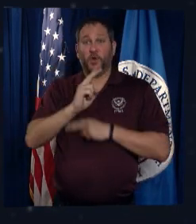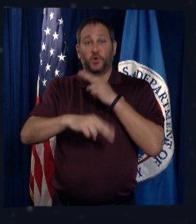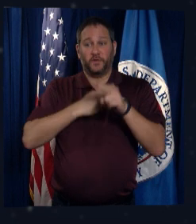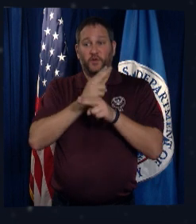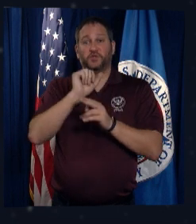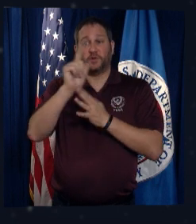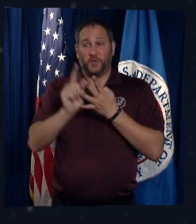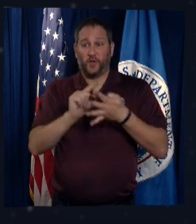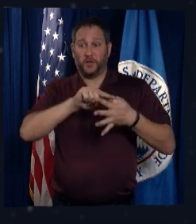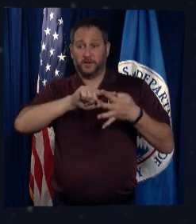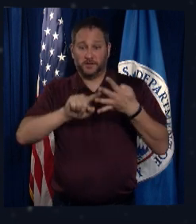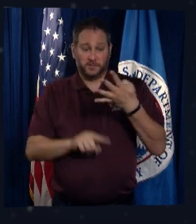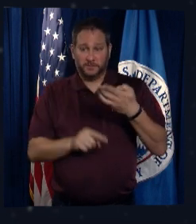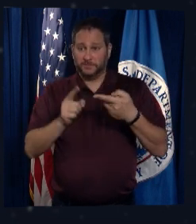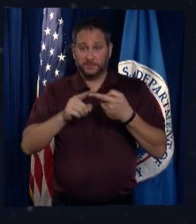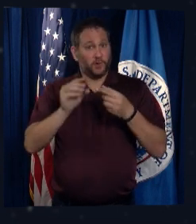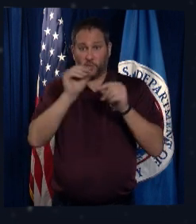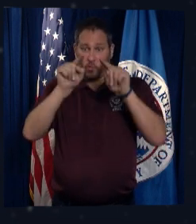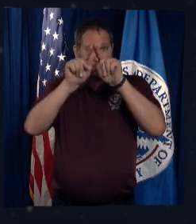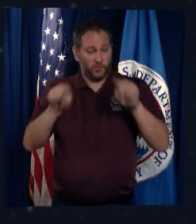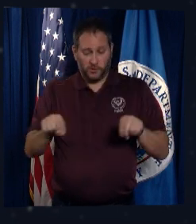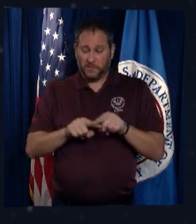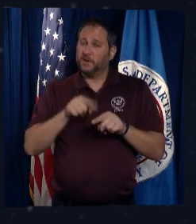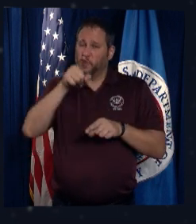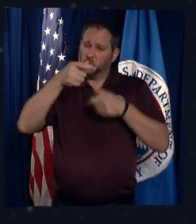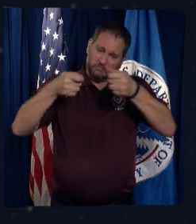me. Third, a competitor cannot tell another